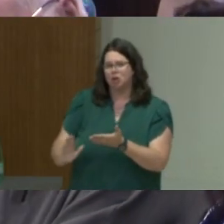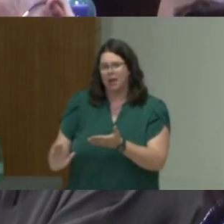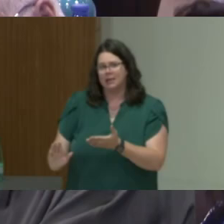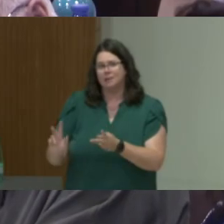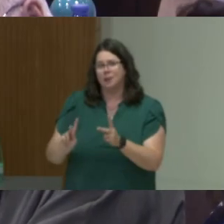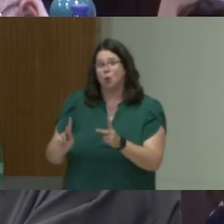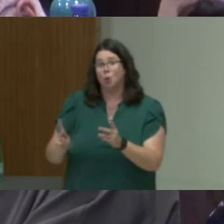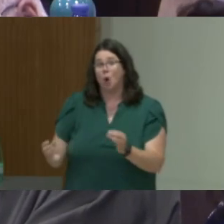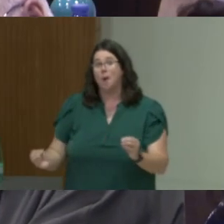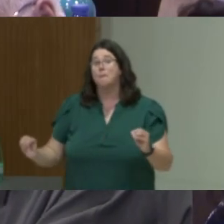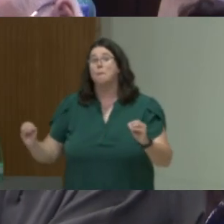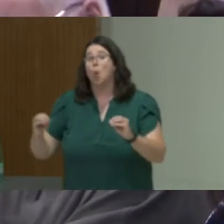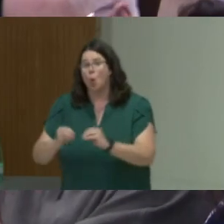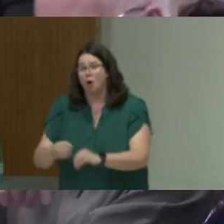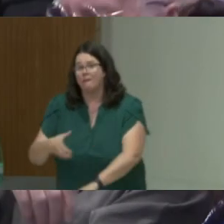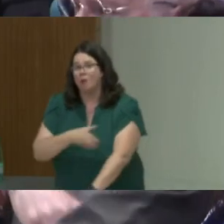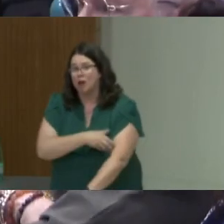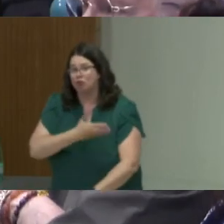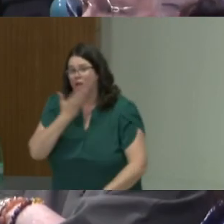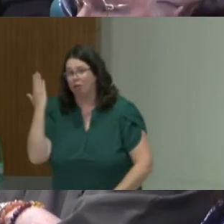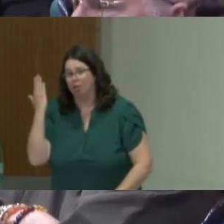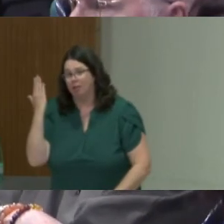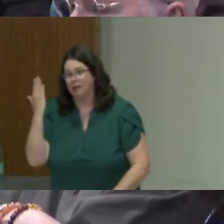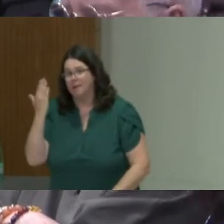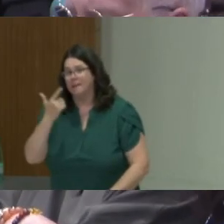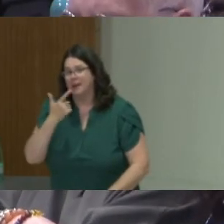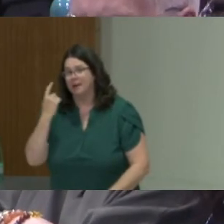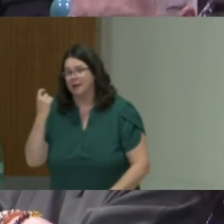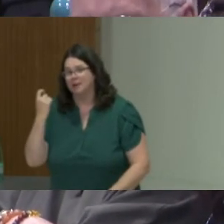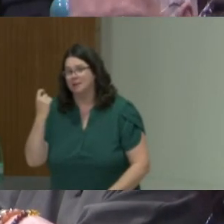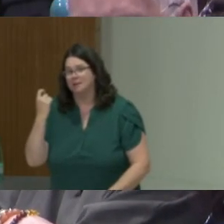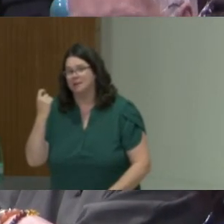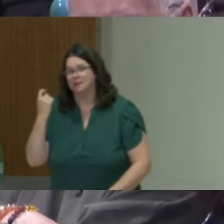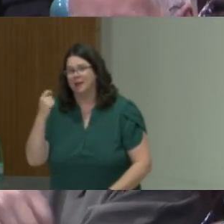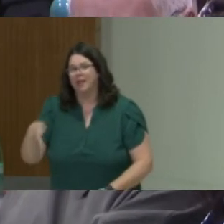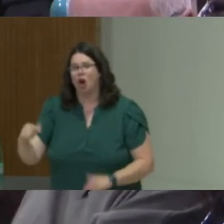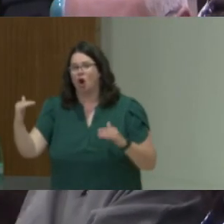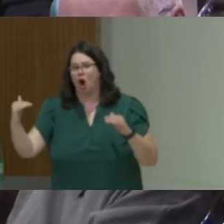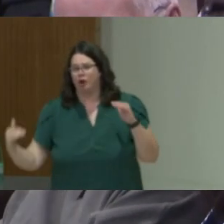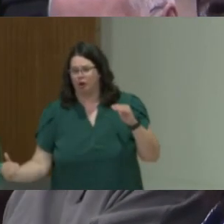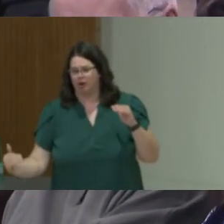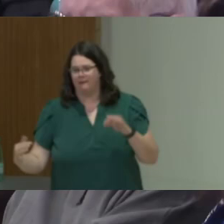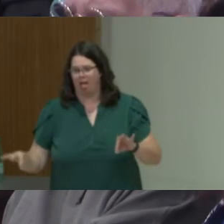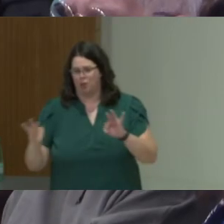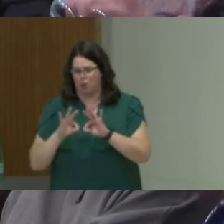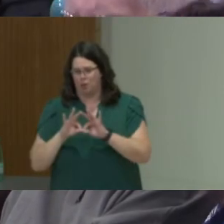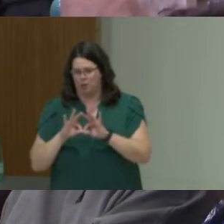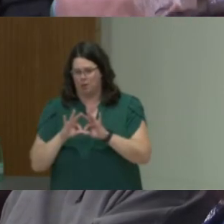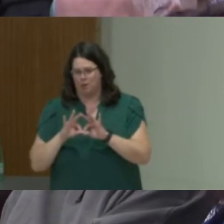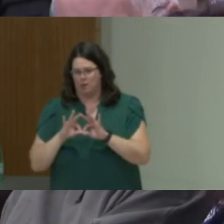because of being devalued by and unappreciated and social norms. And so that's my concern is that it then doesn't